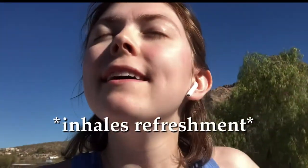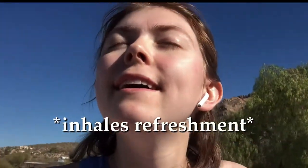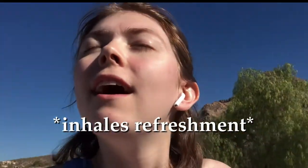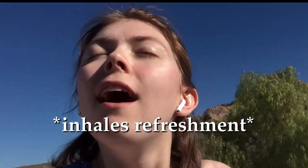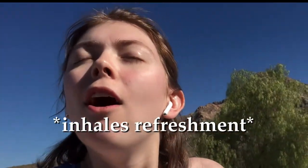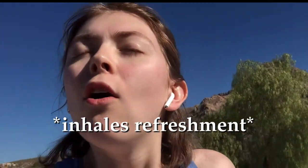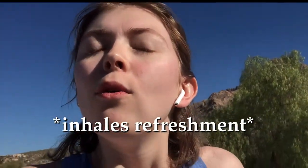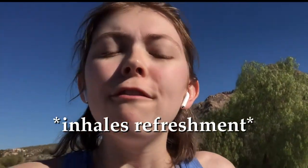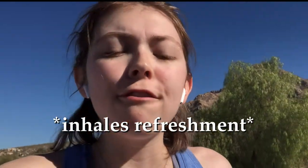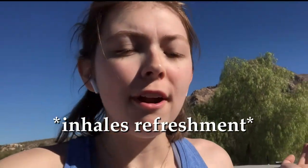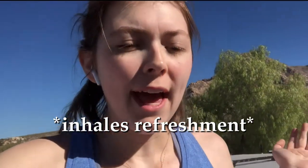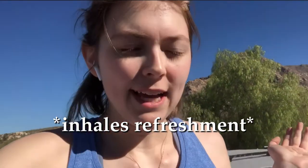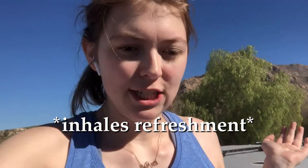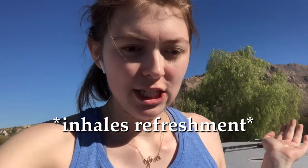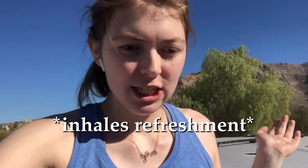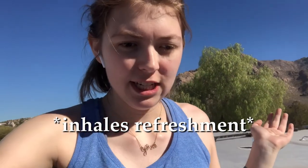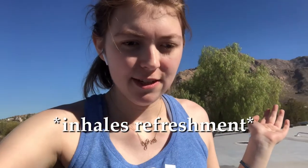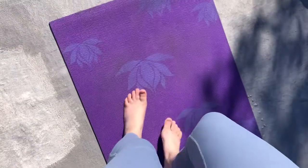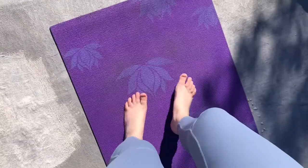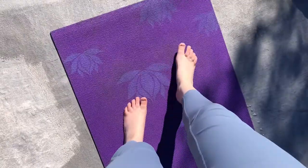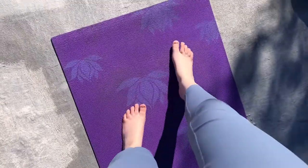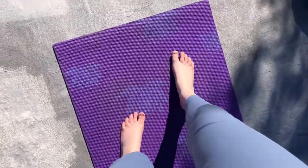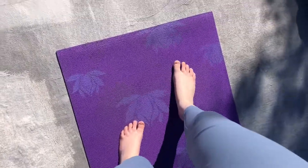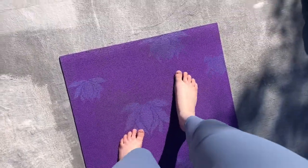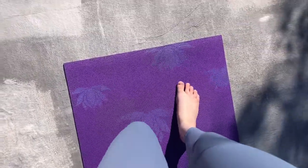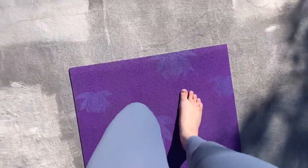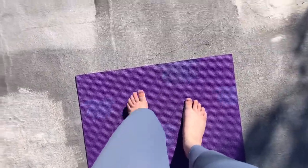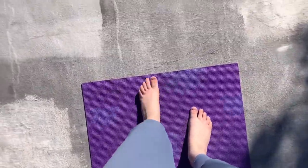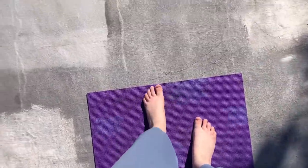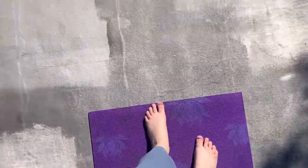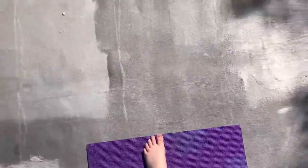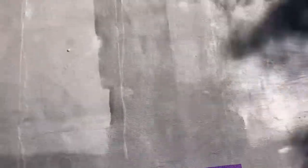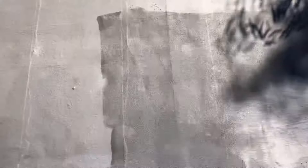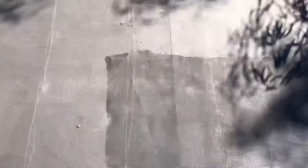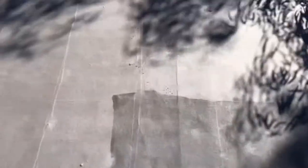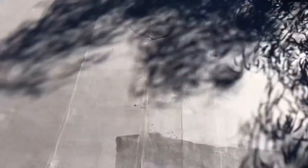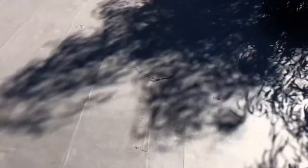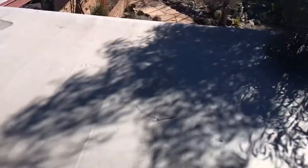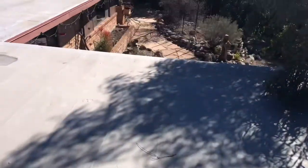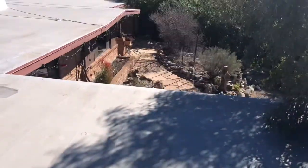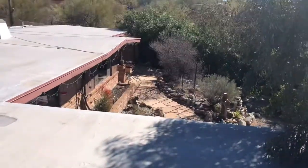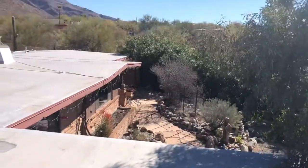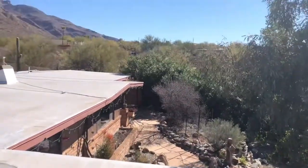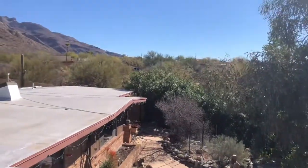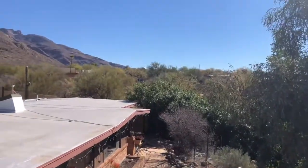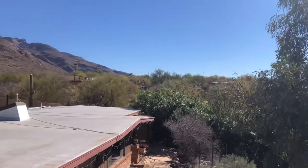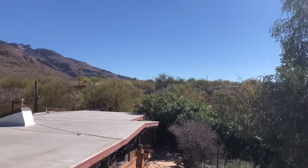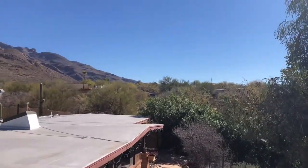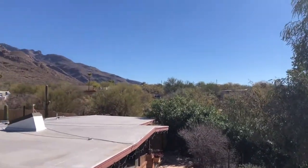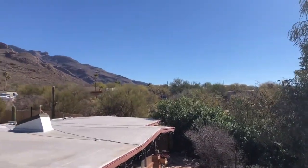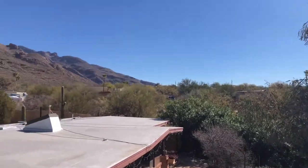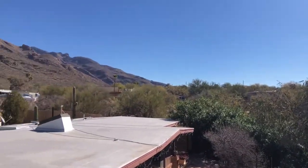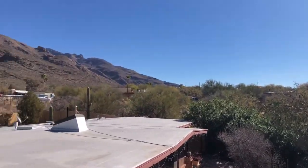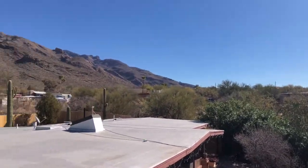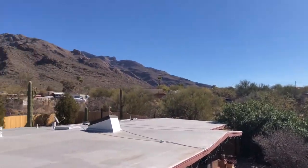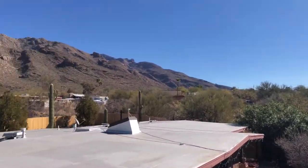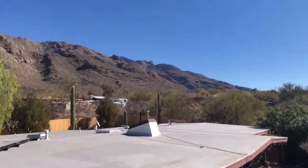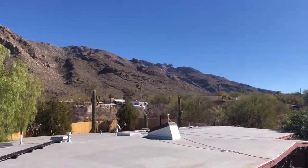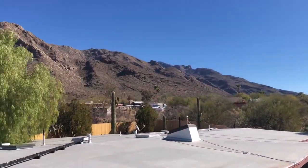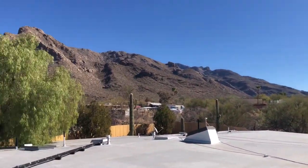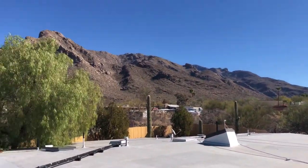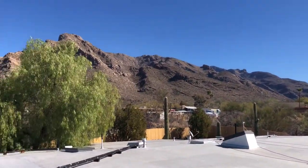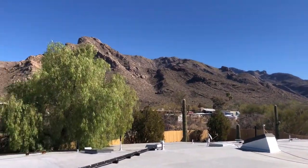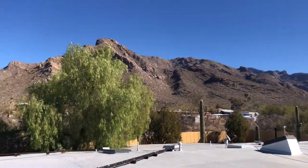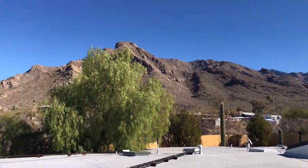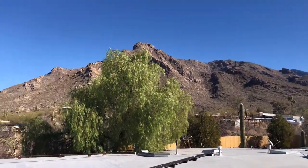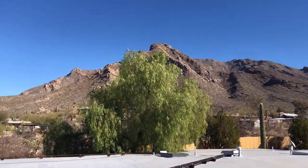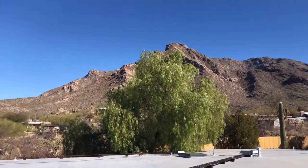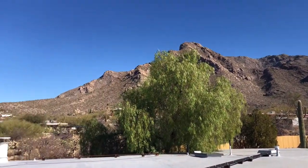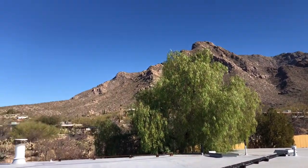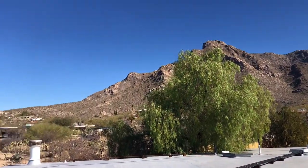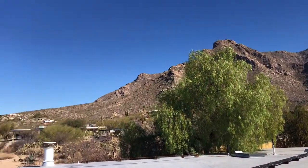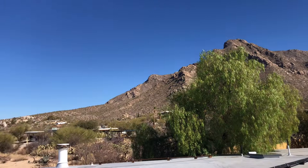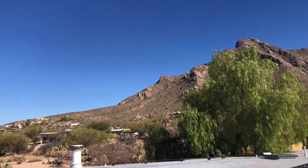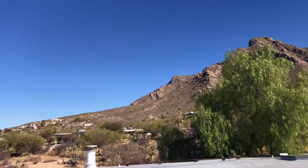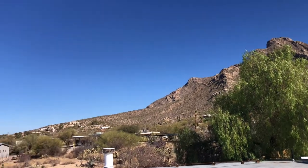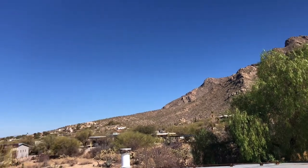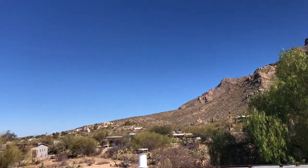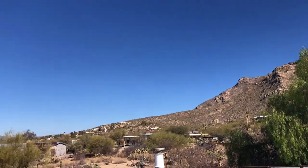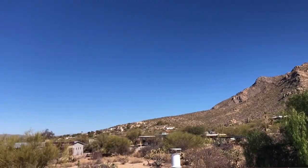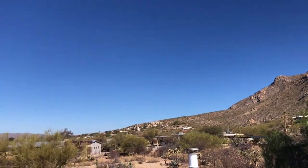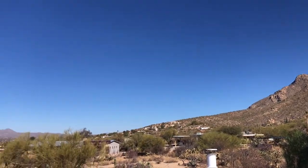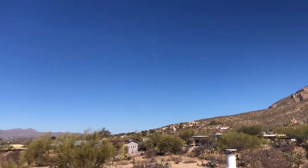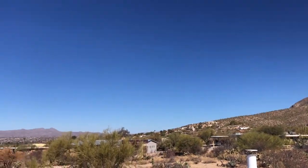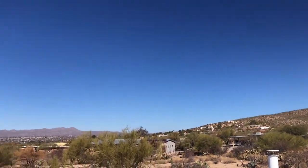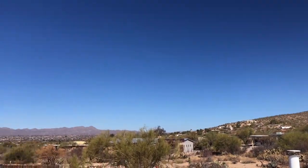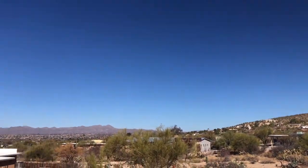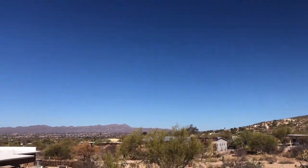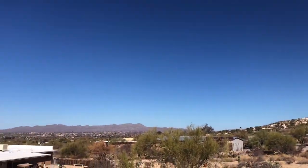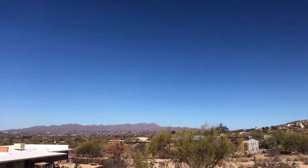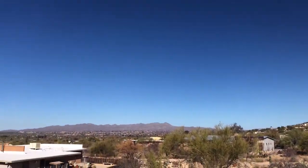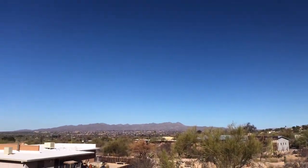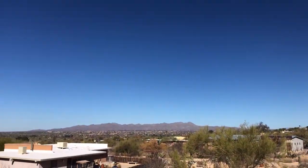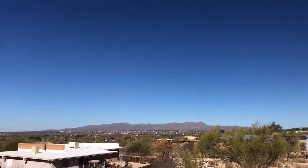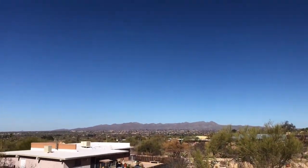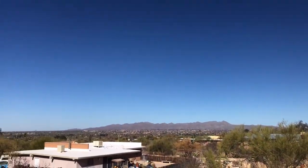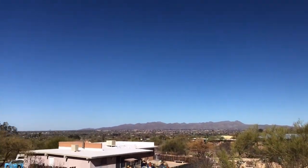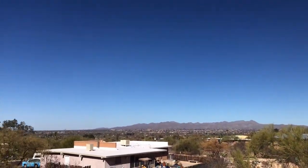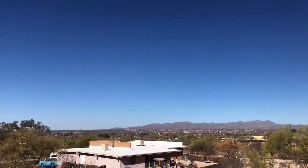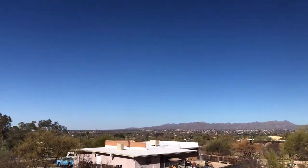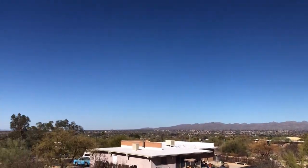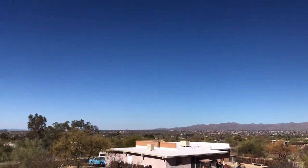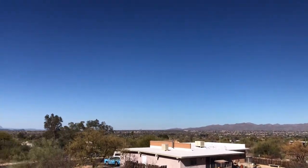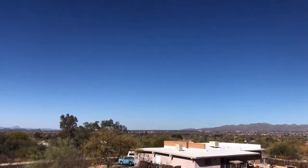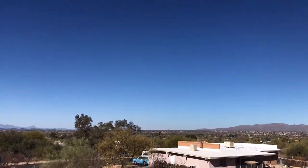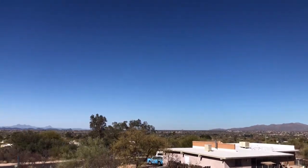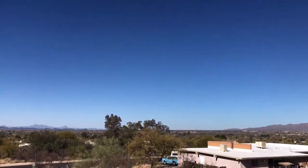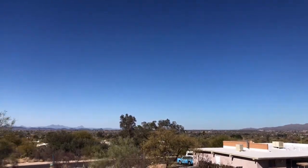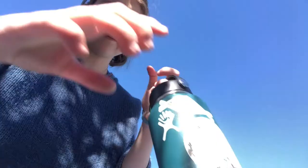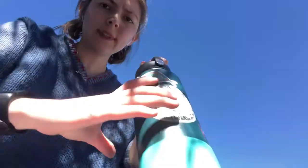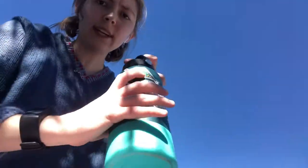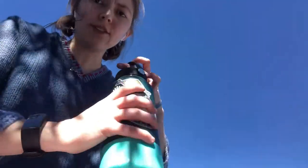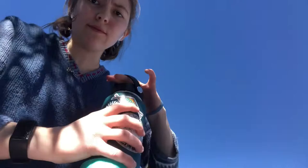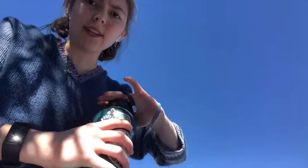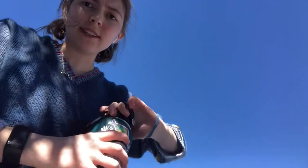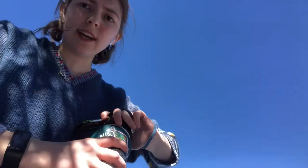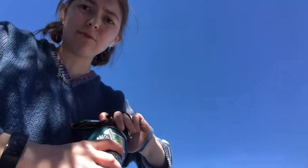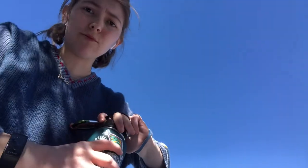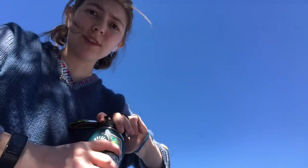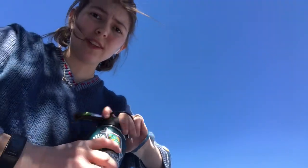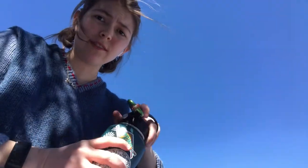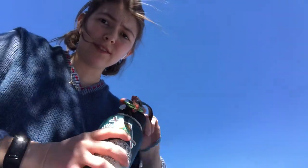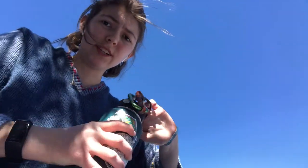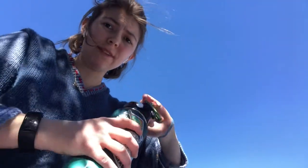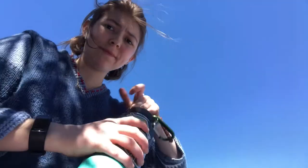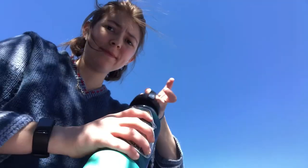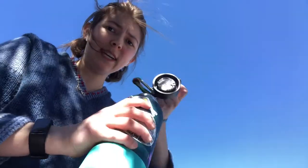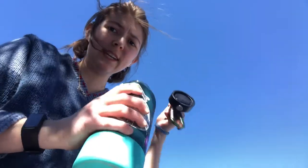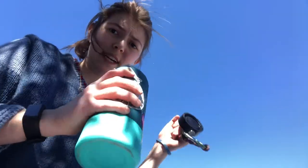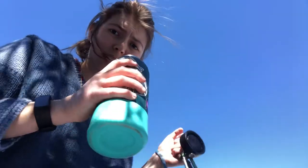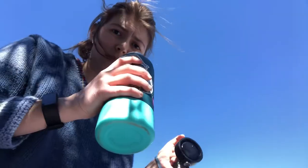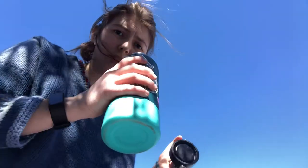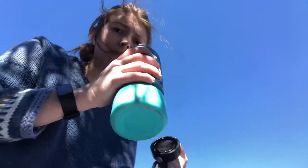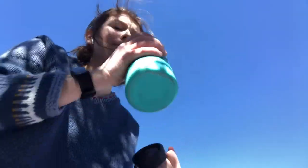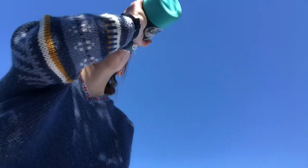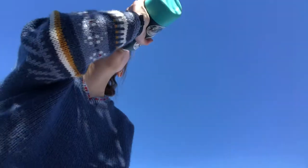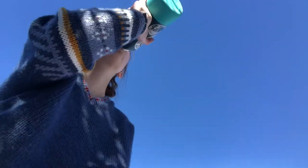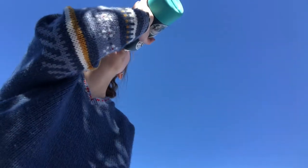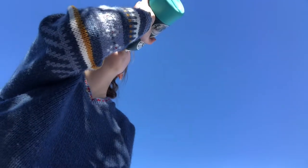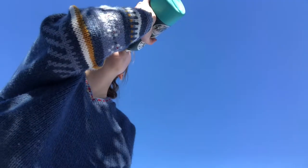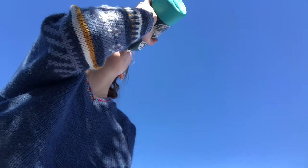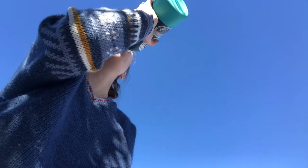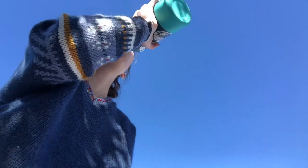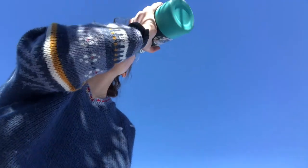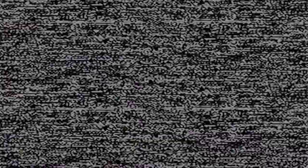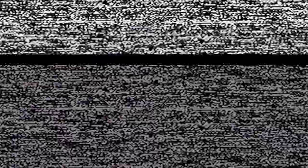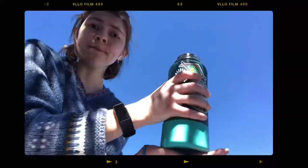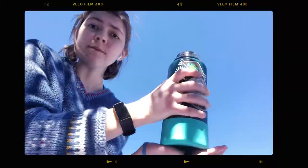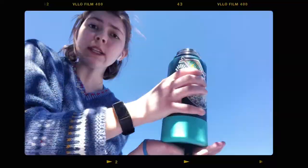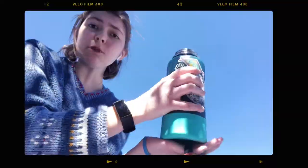i just realized i'm really thirsty and i need water